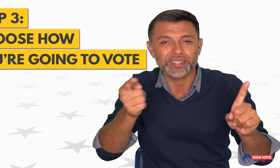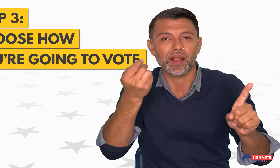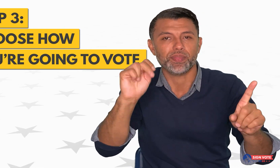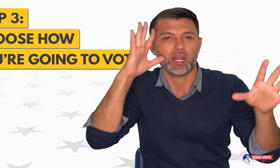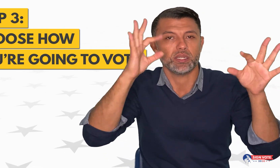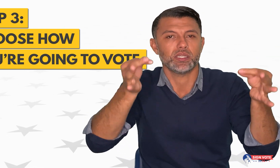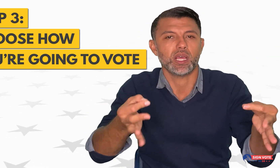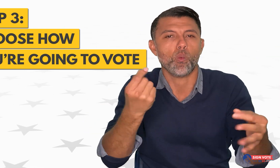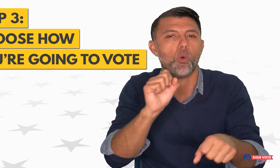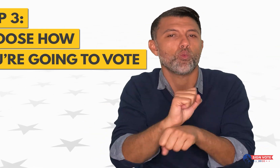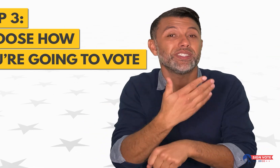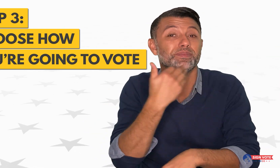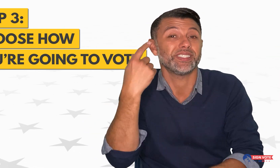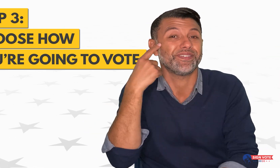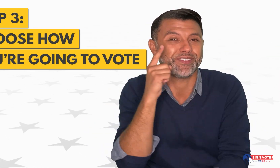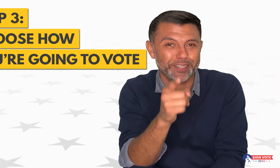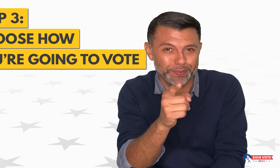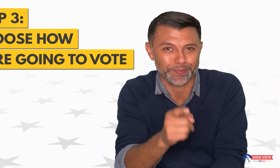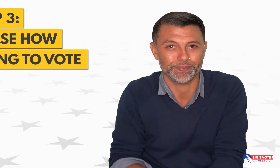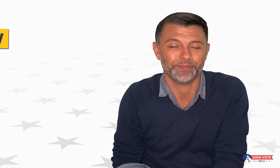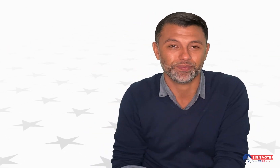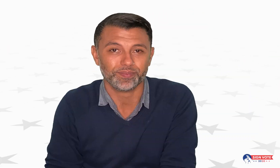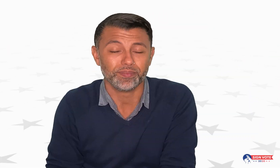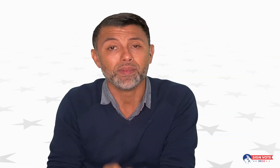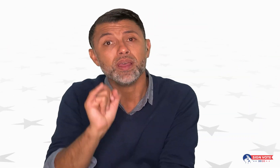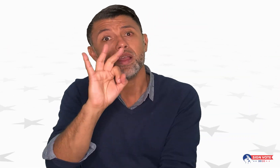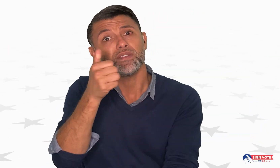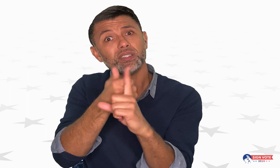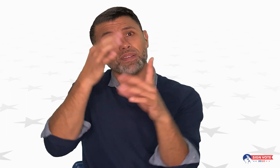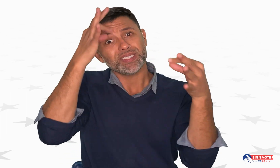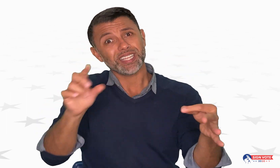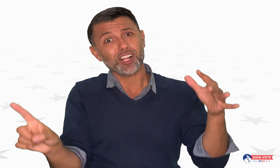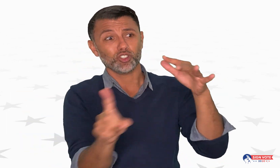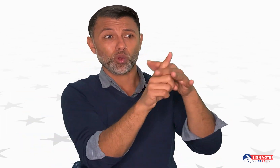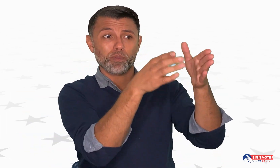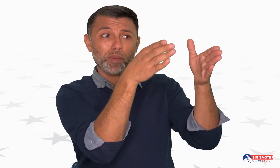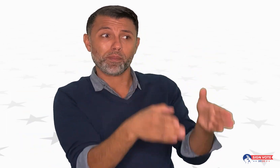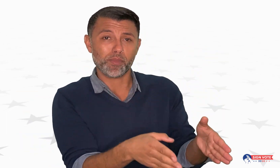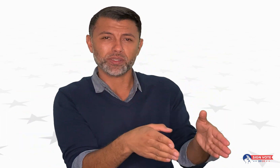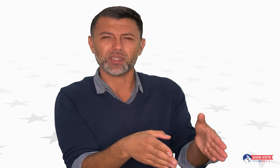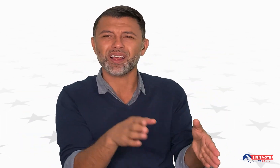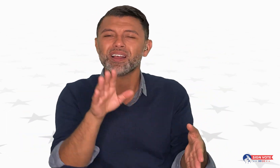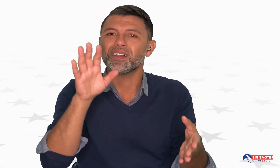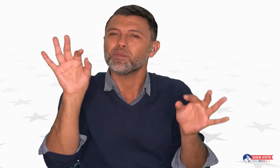to decide what works best for you. Suppose you decide to show up in person.